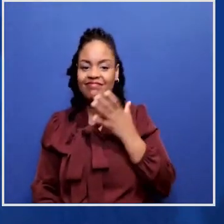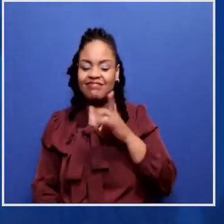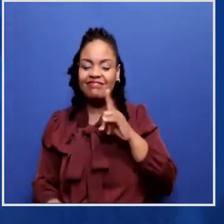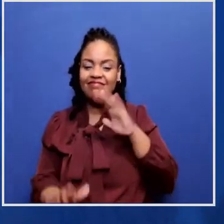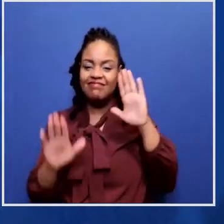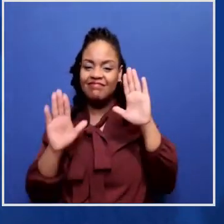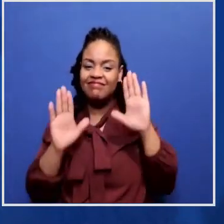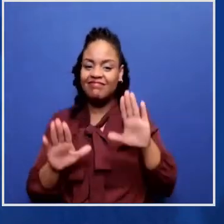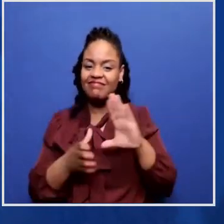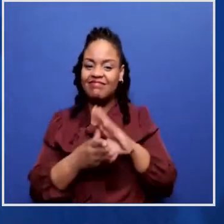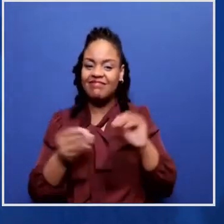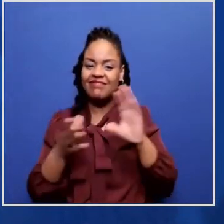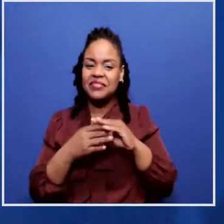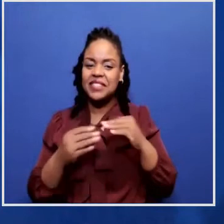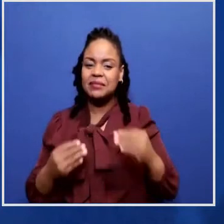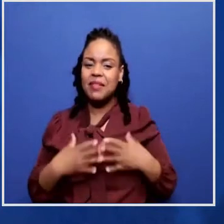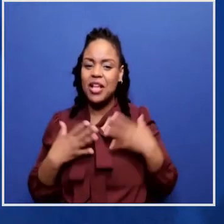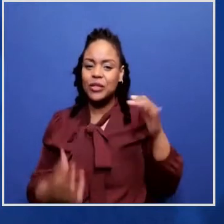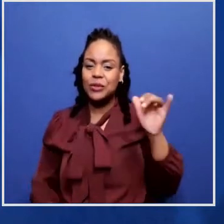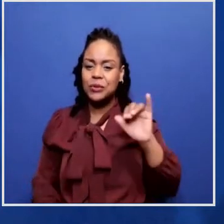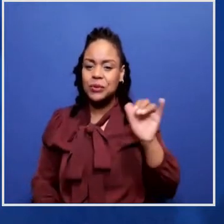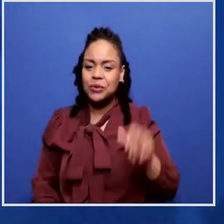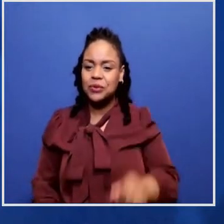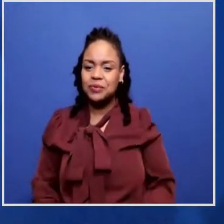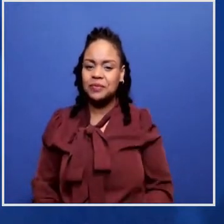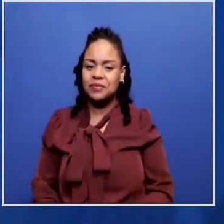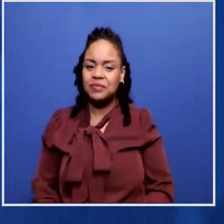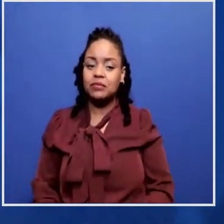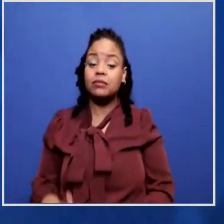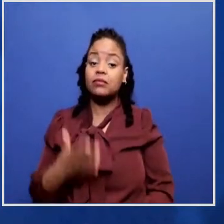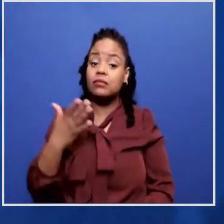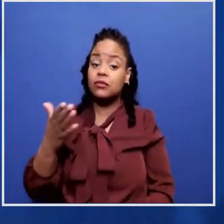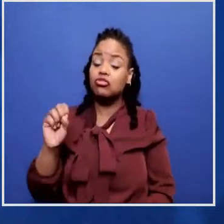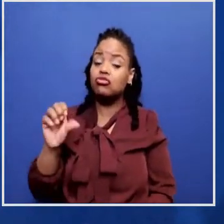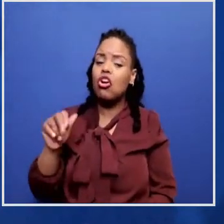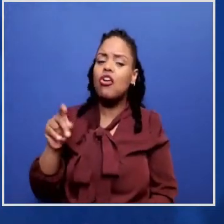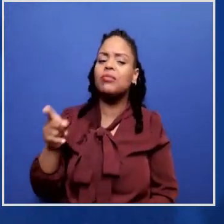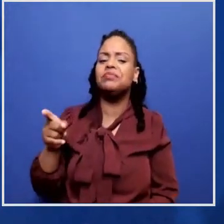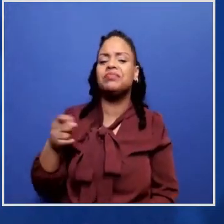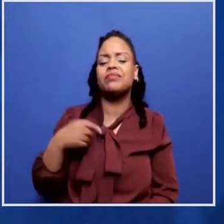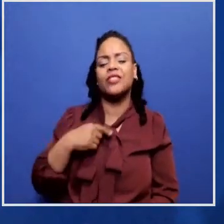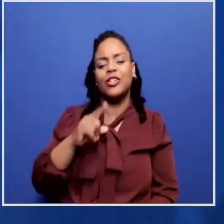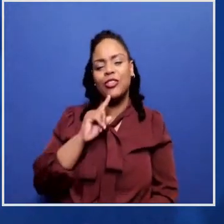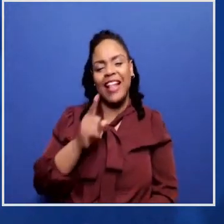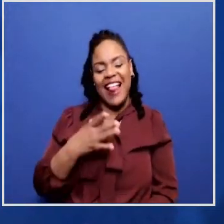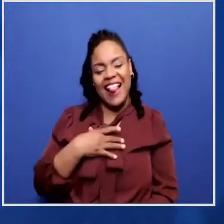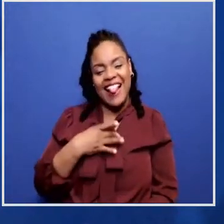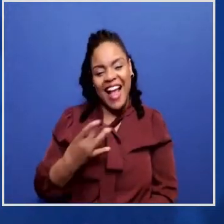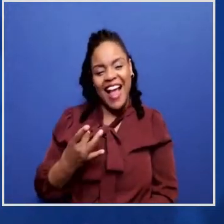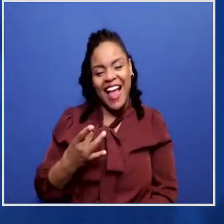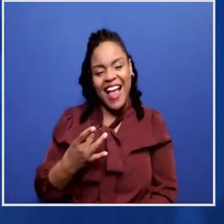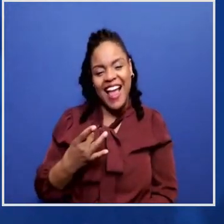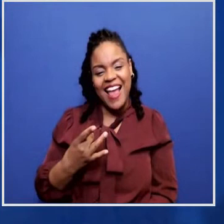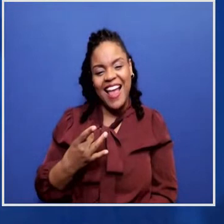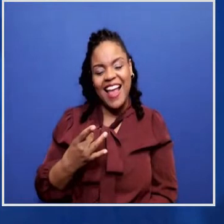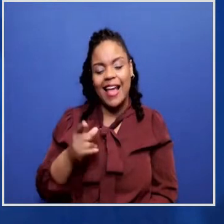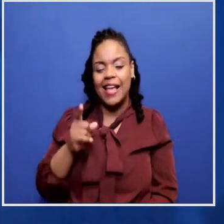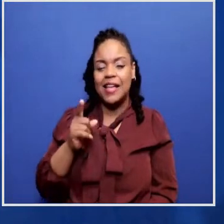JUST SO MANY WORDS OF WISDOM